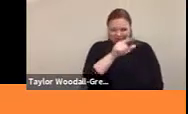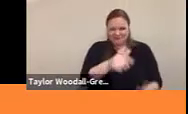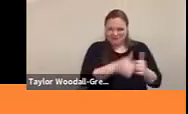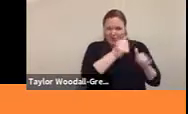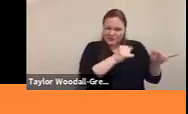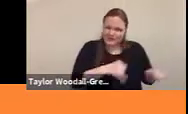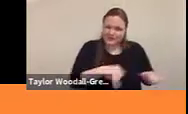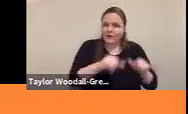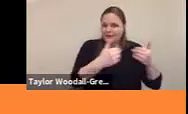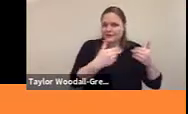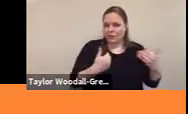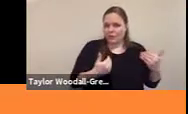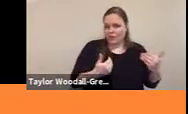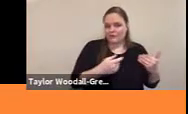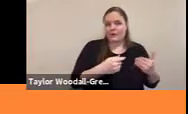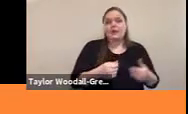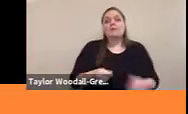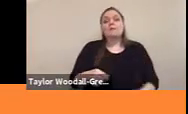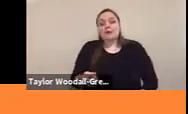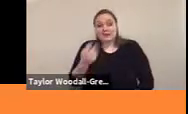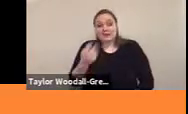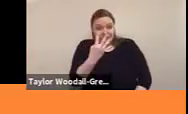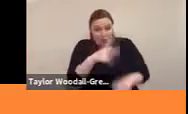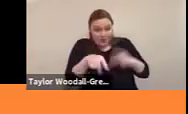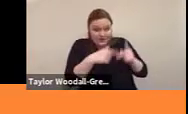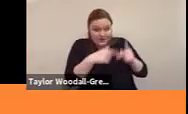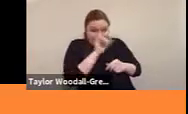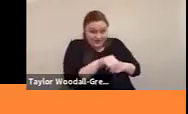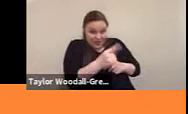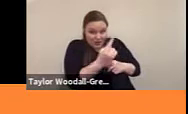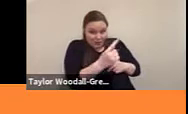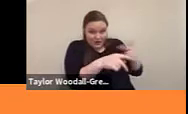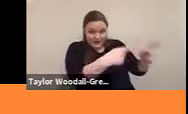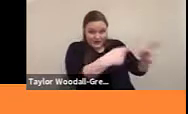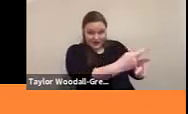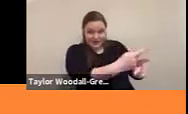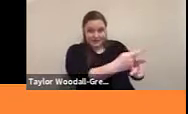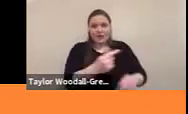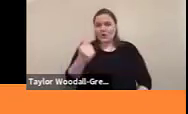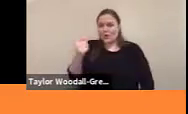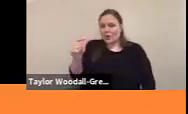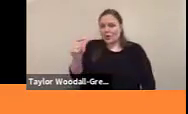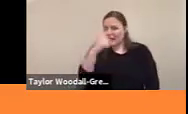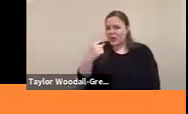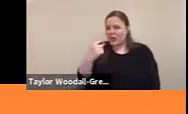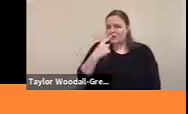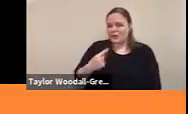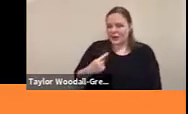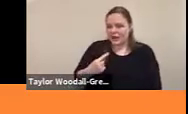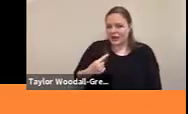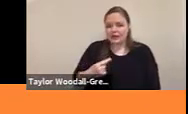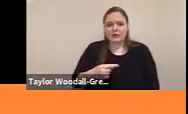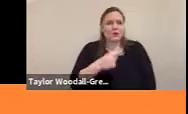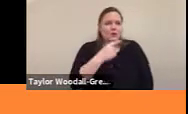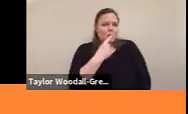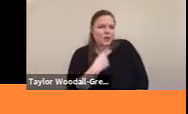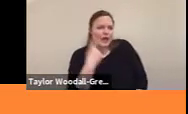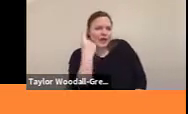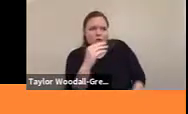And there's four types of that. Green looks more red, or red looks more green and less bright.